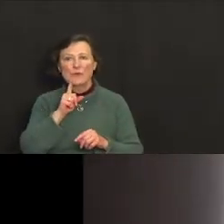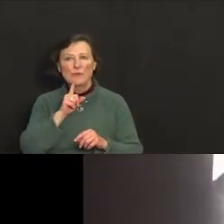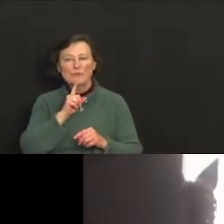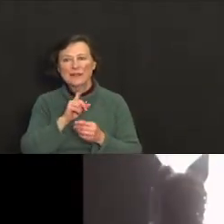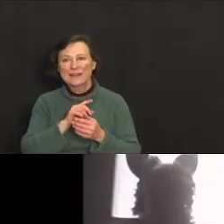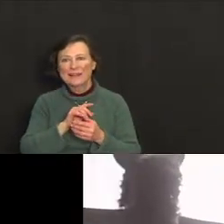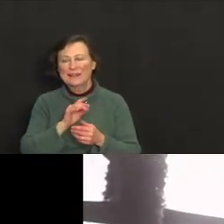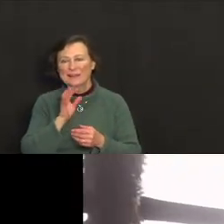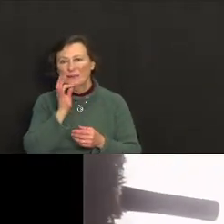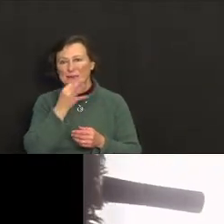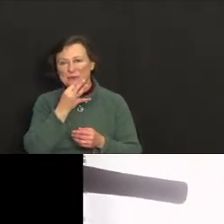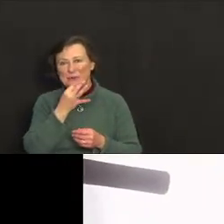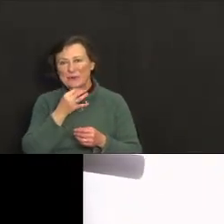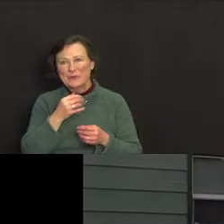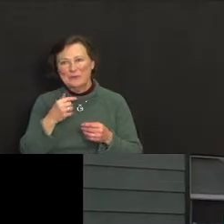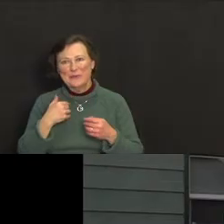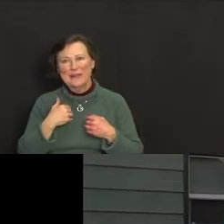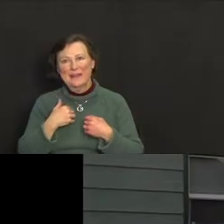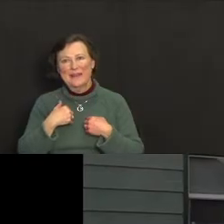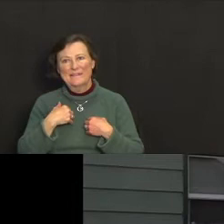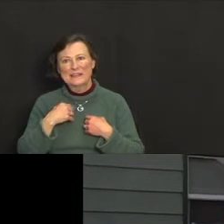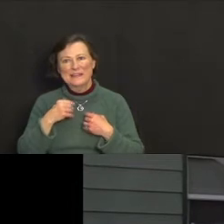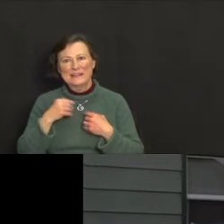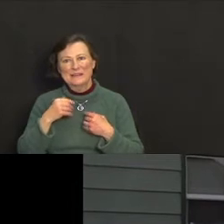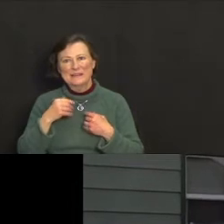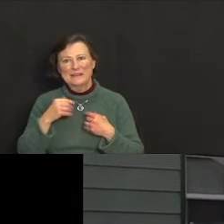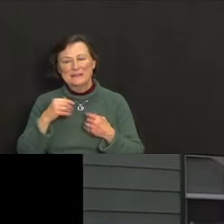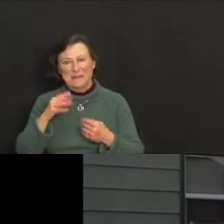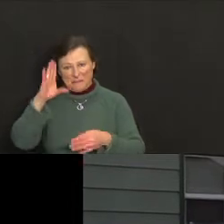Then they made Sebastian feel like he was okay which was the most important thing.